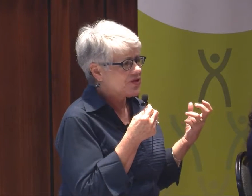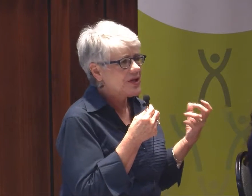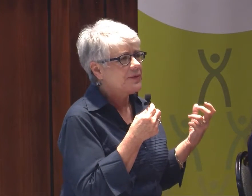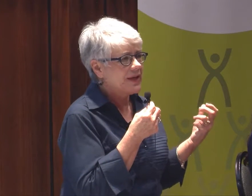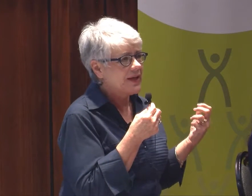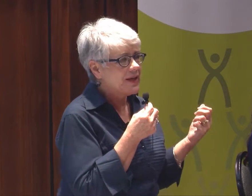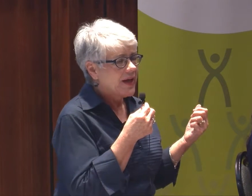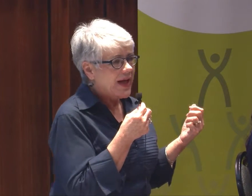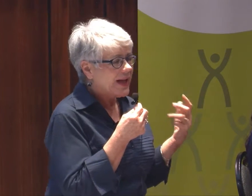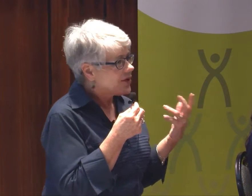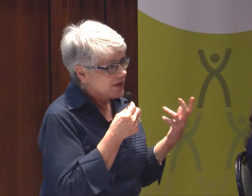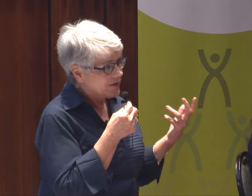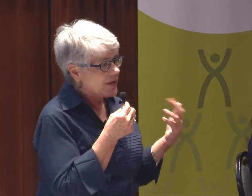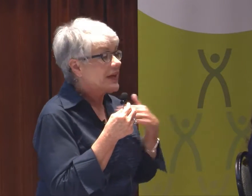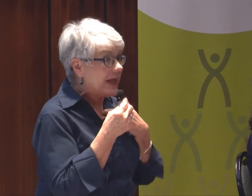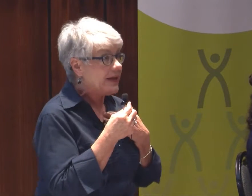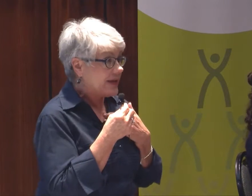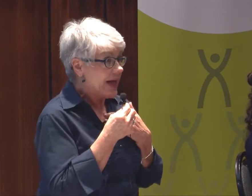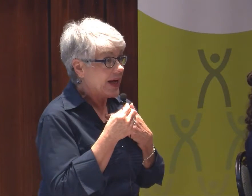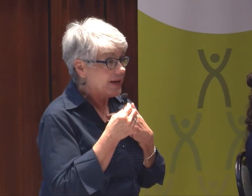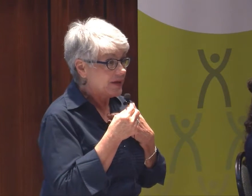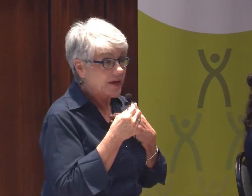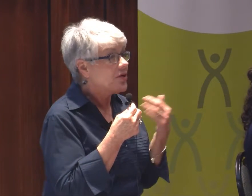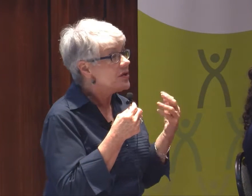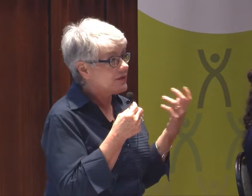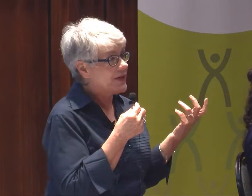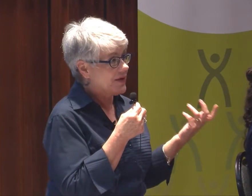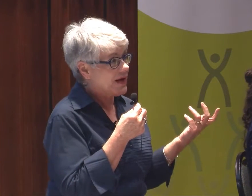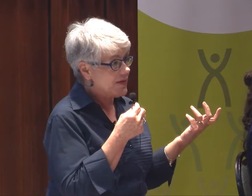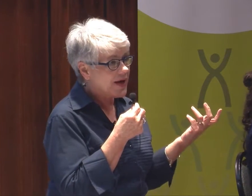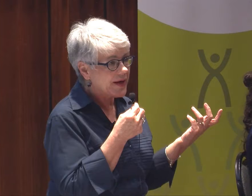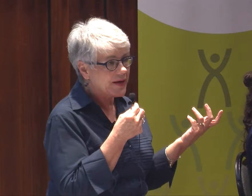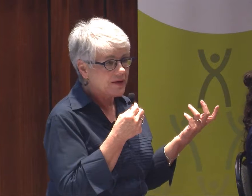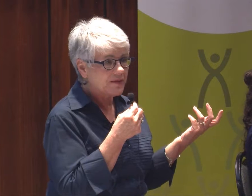jittery, and he couldn't, he the dad okay, couldn't figure out why. Couldn't